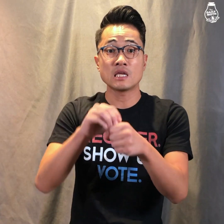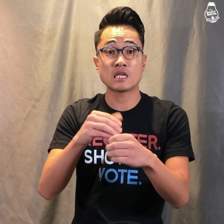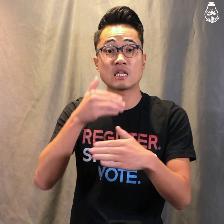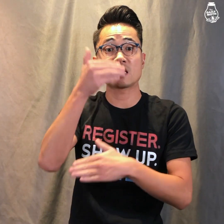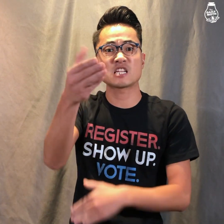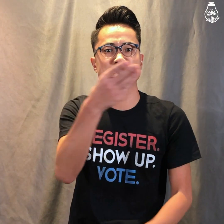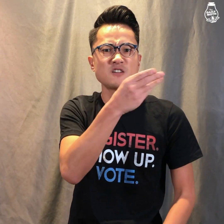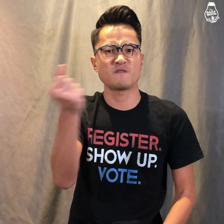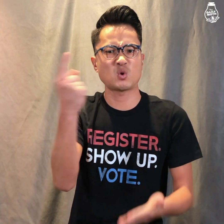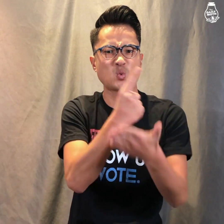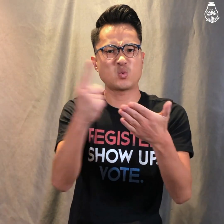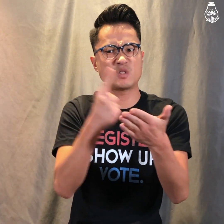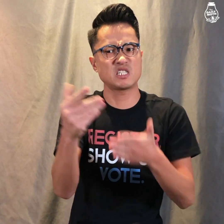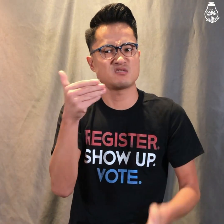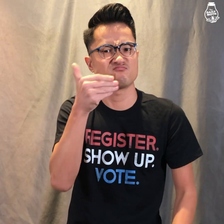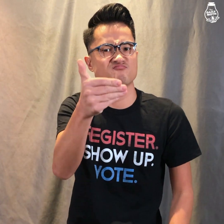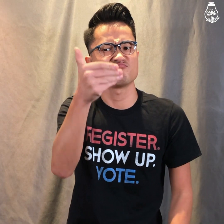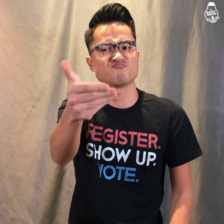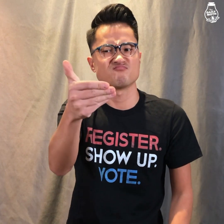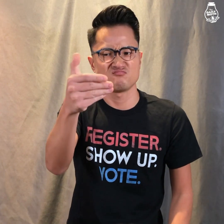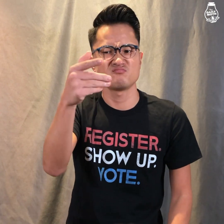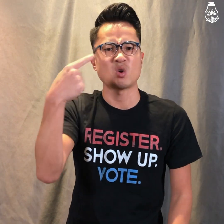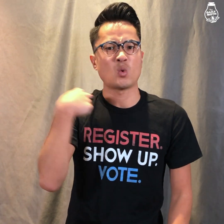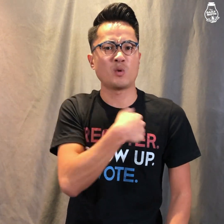In the next few weeks,